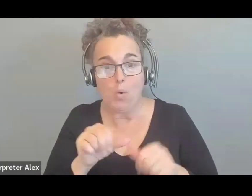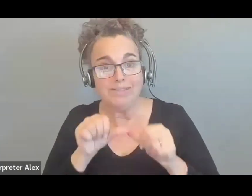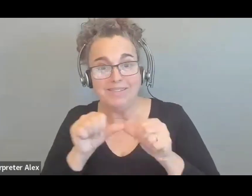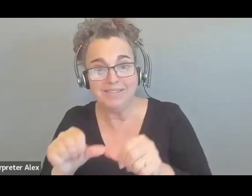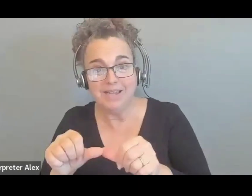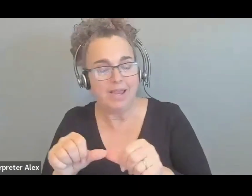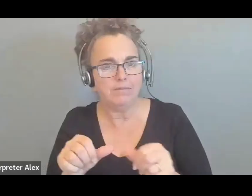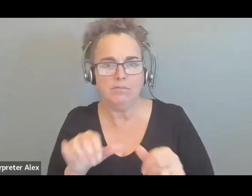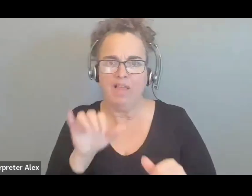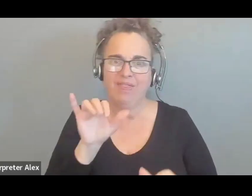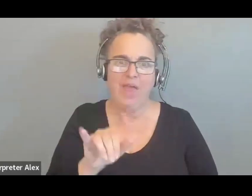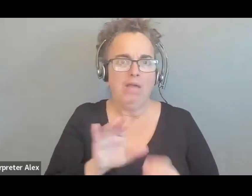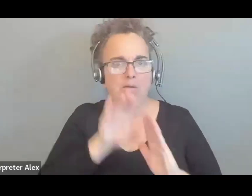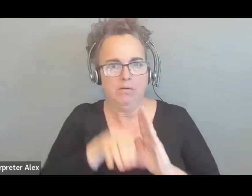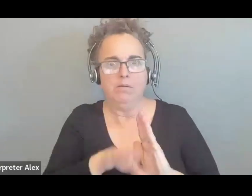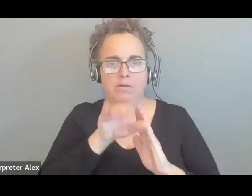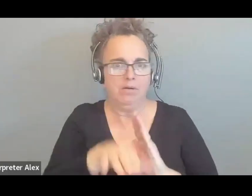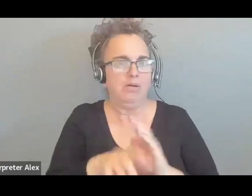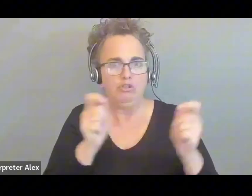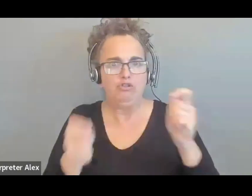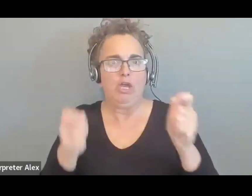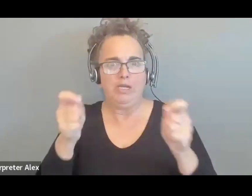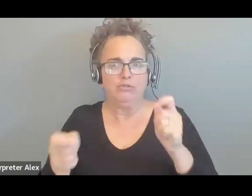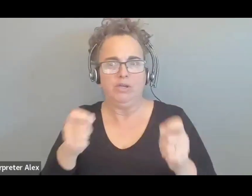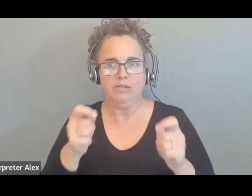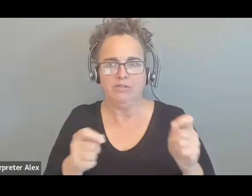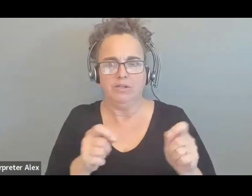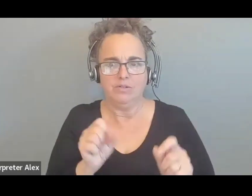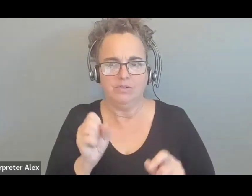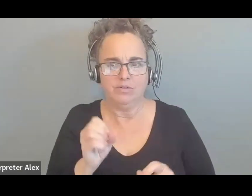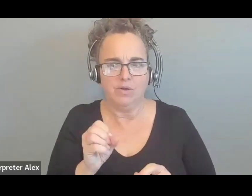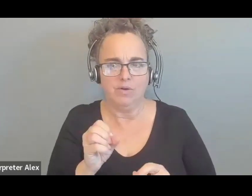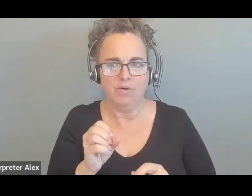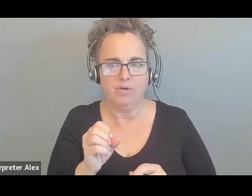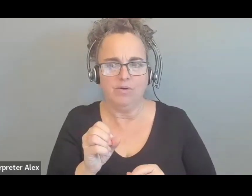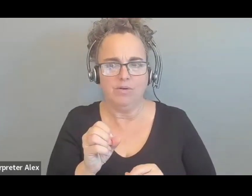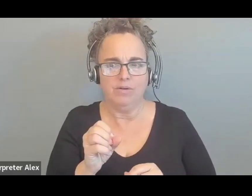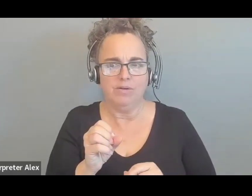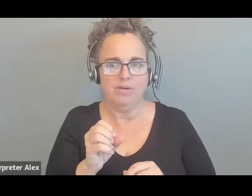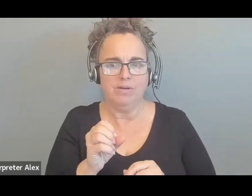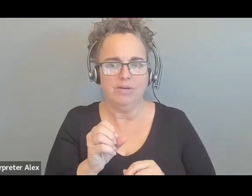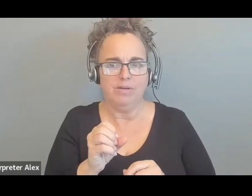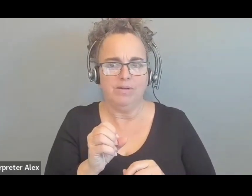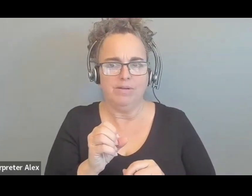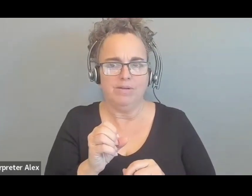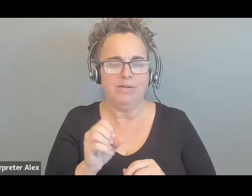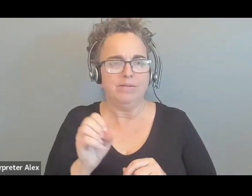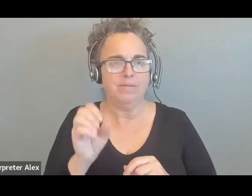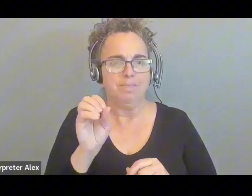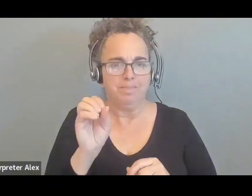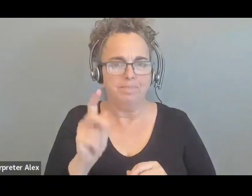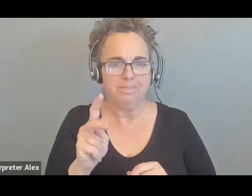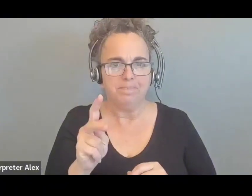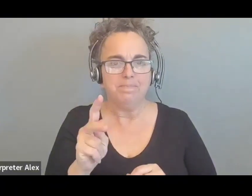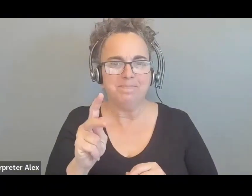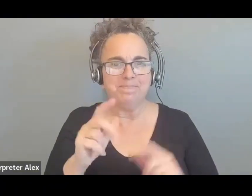And so I find sometimes to be in a conflicted place, which is like, do we make an investment in this company when